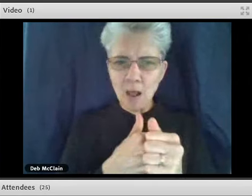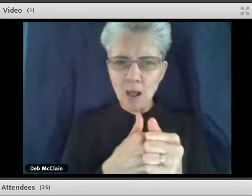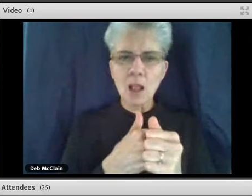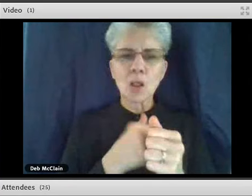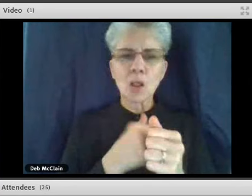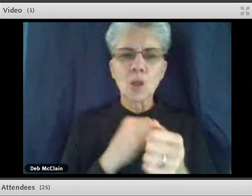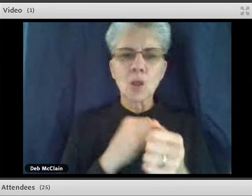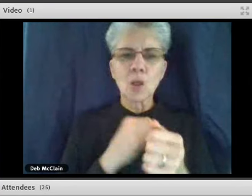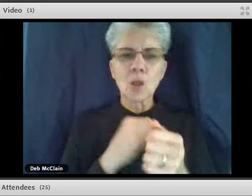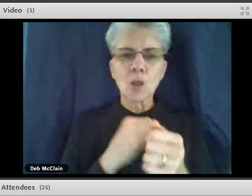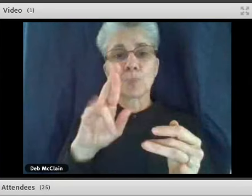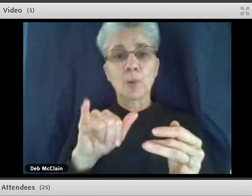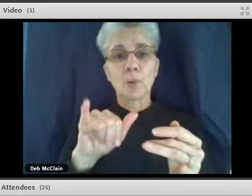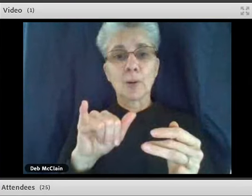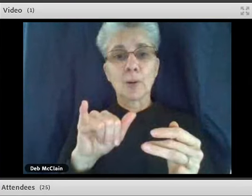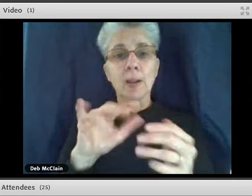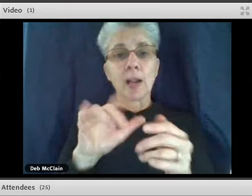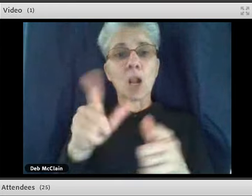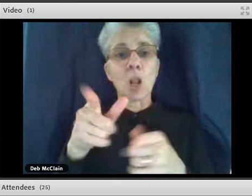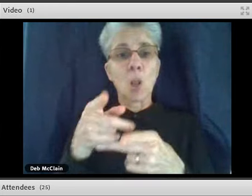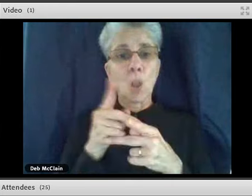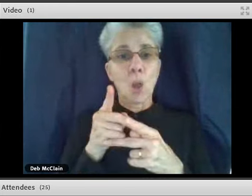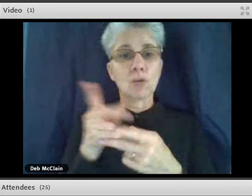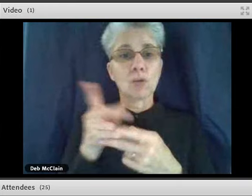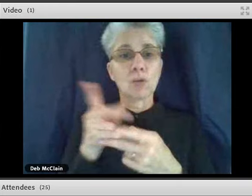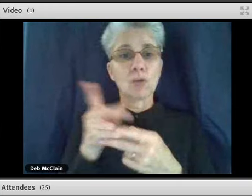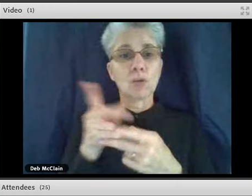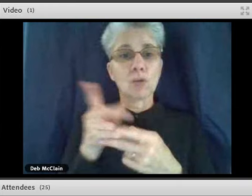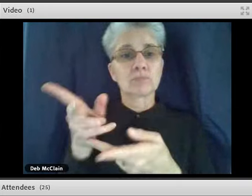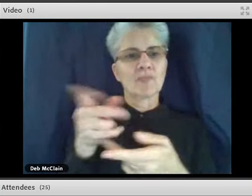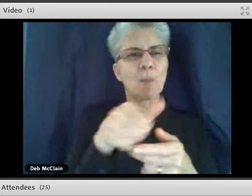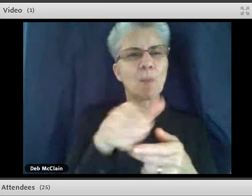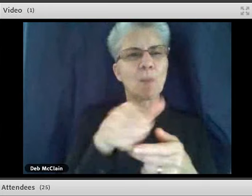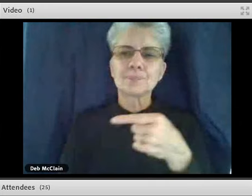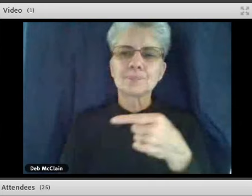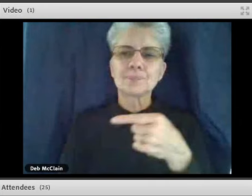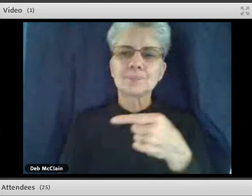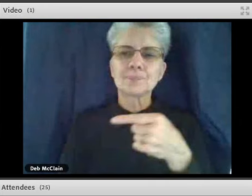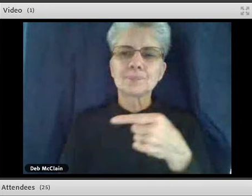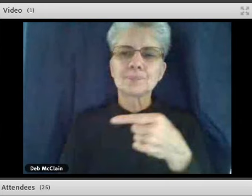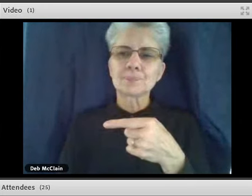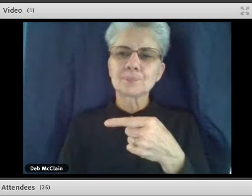and get good resources to kind of follow up with. Maybe interlibrary loan, that kind of thing.